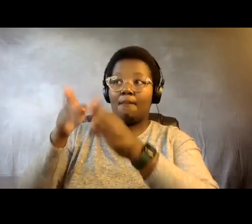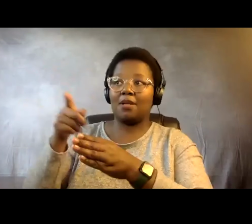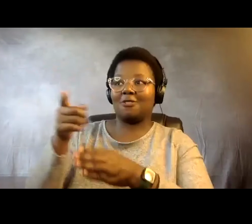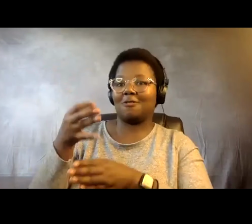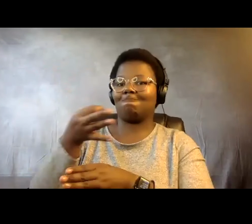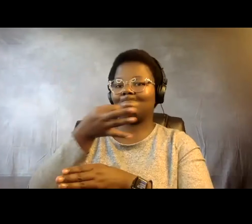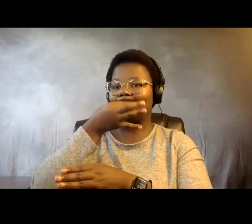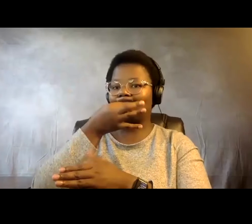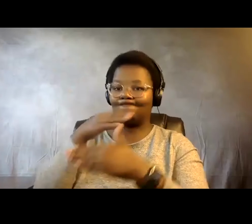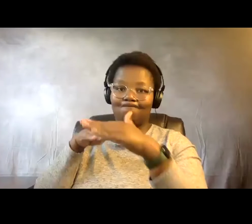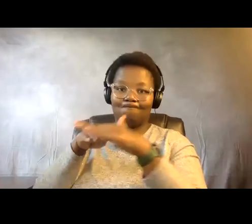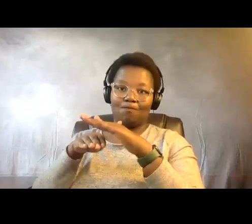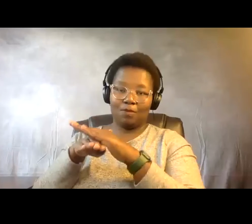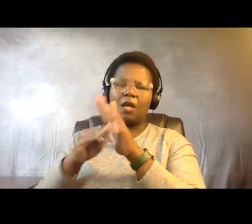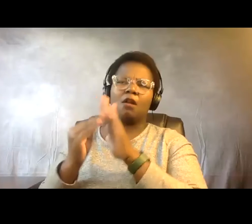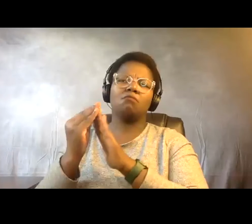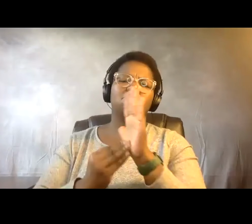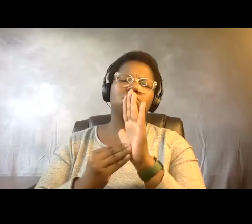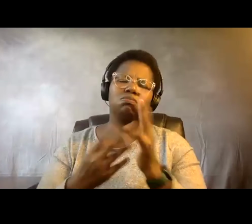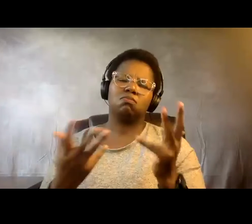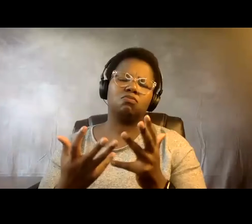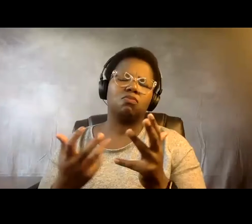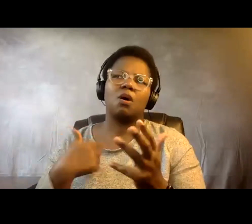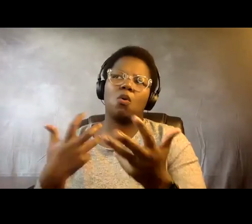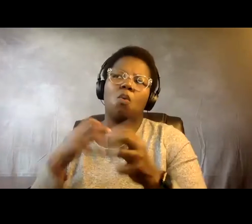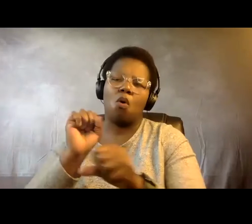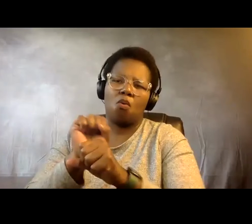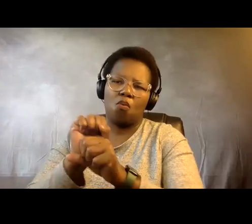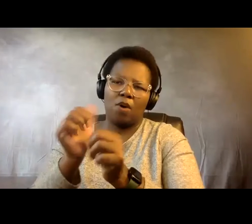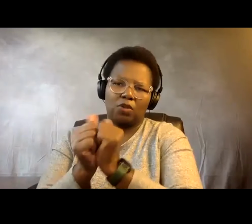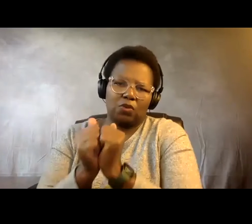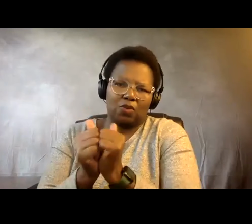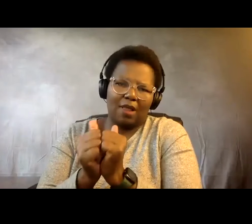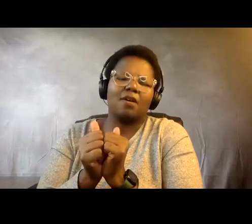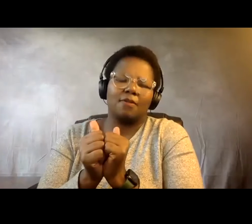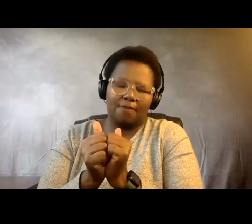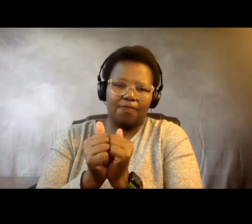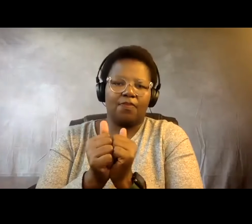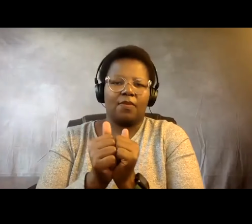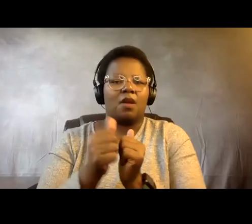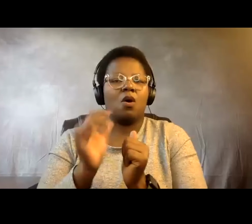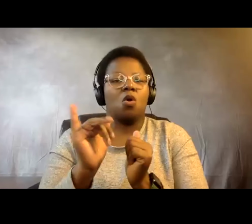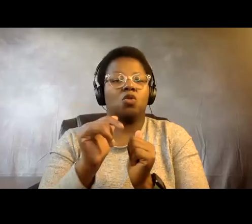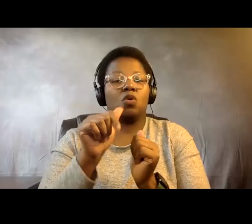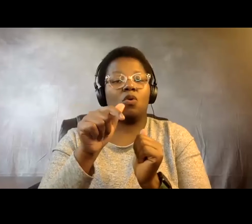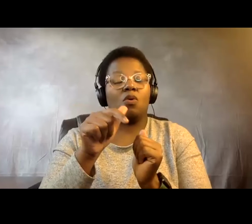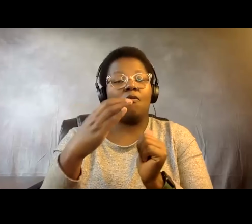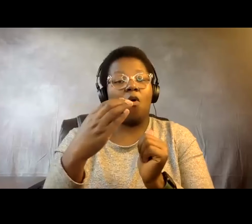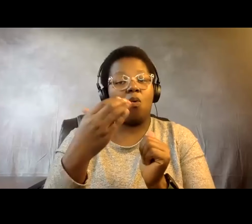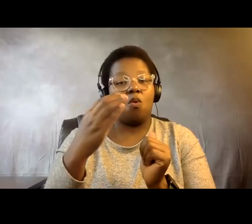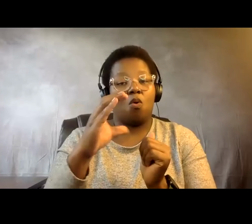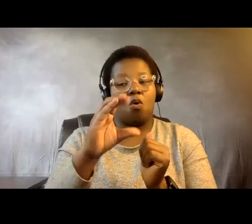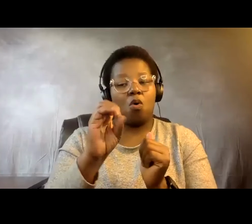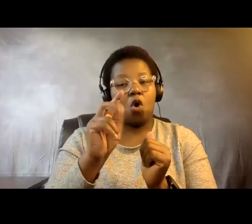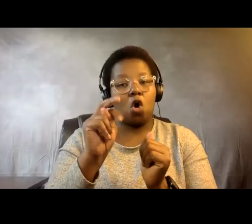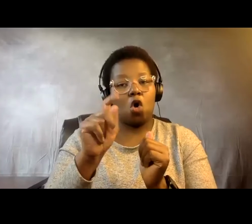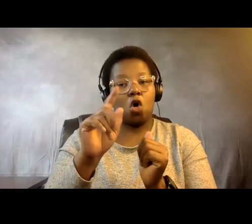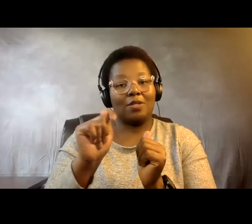and what we would like to work on with content writers and SEO. And I built this kind of three